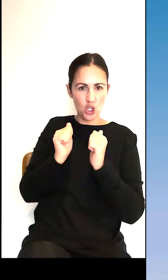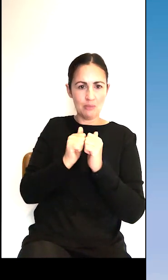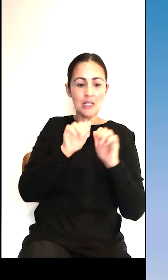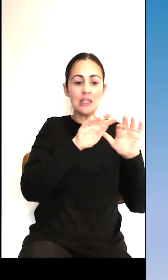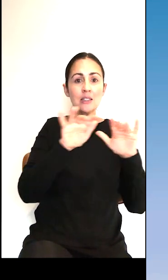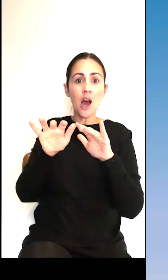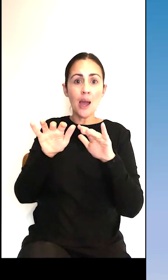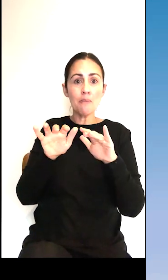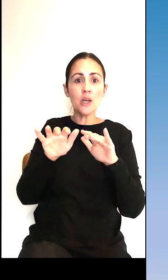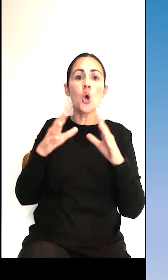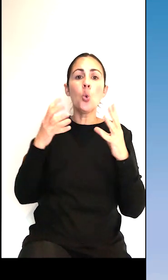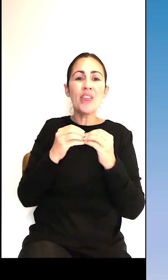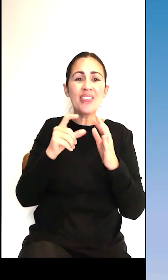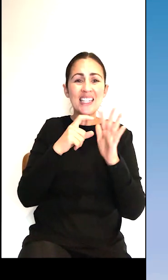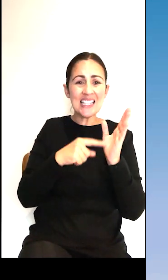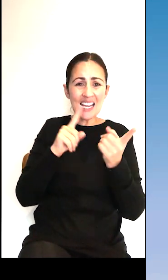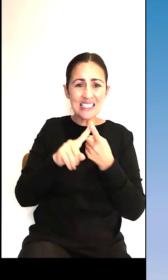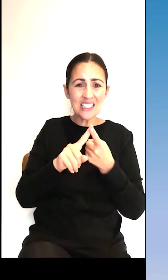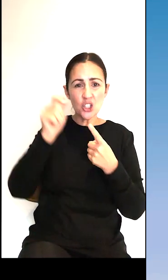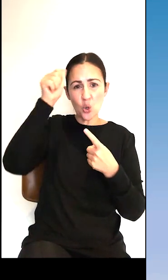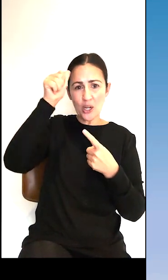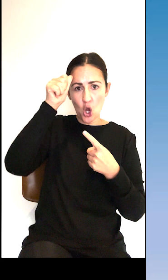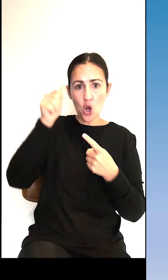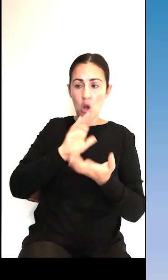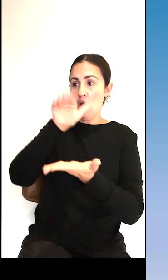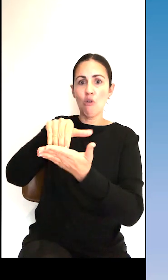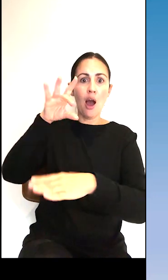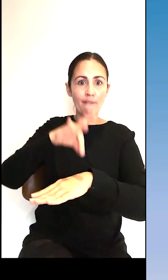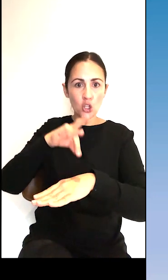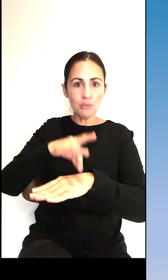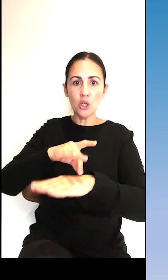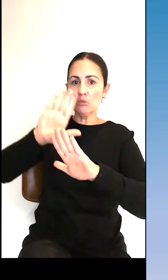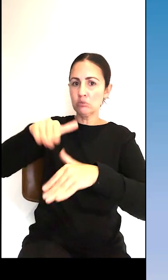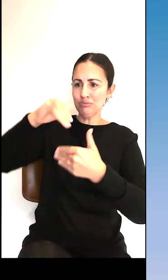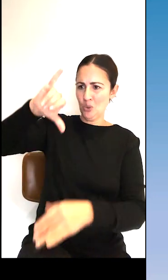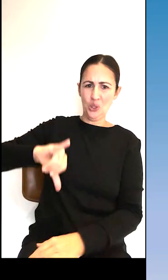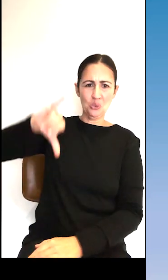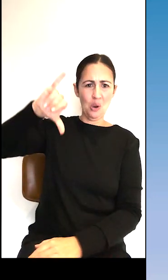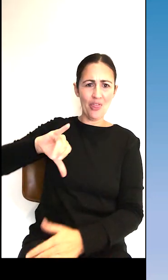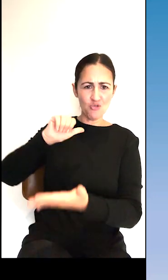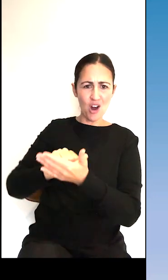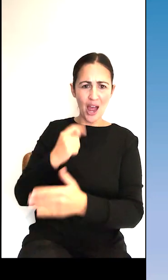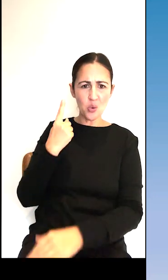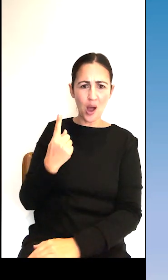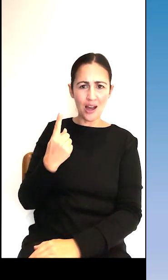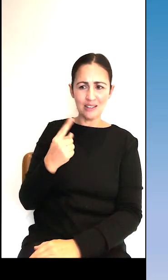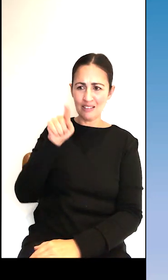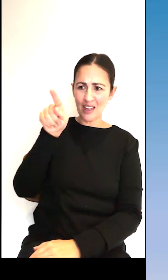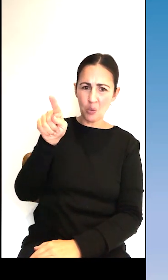that is going to be acted upon for the person's wishes if there's medical staff or carers involved, and as you, mentioned as well,